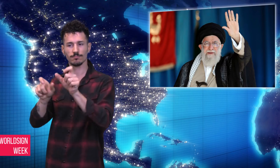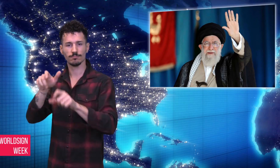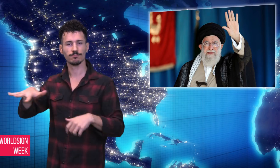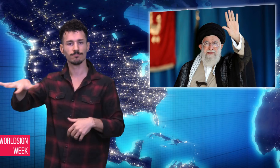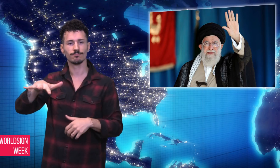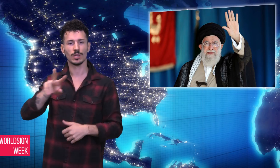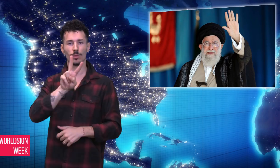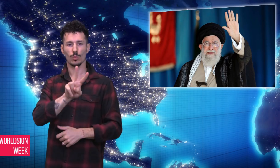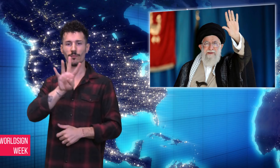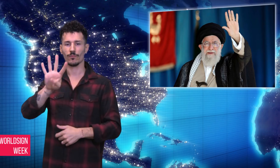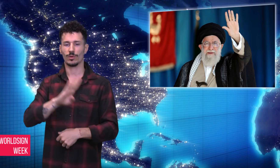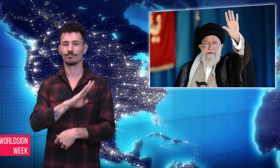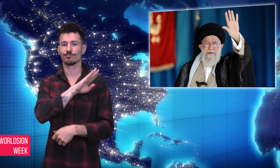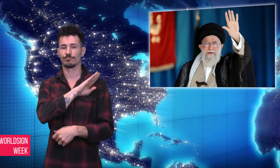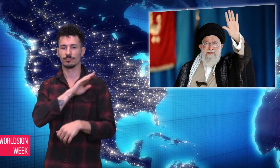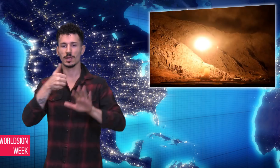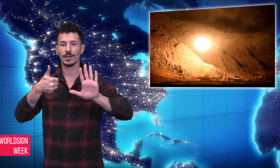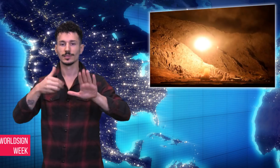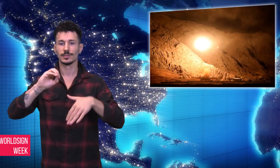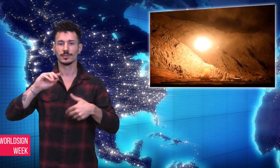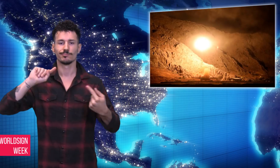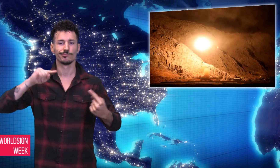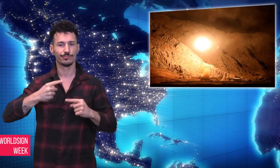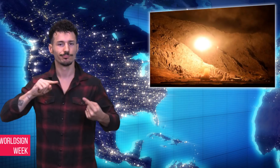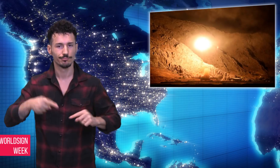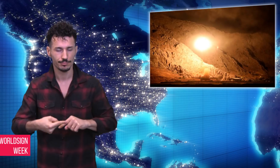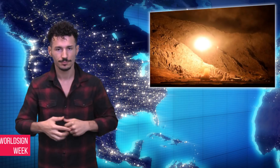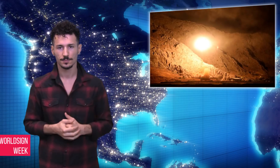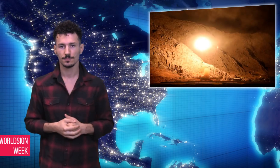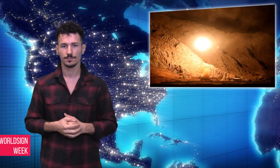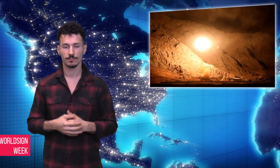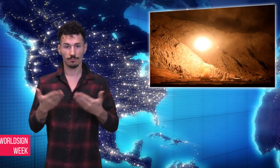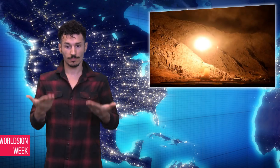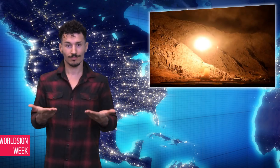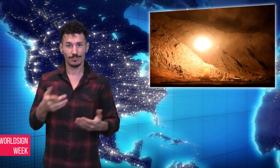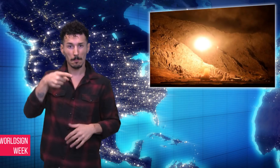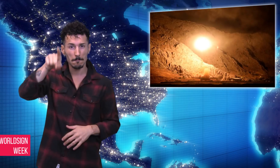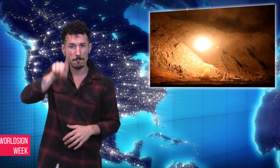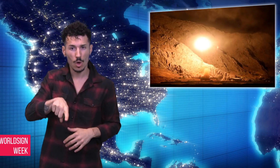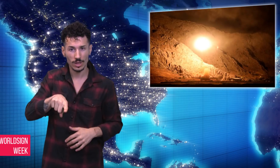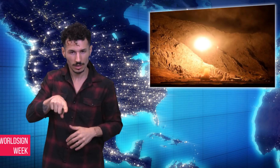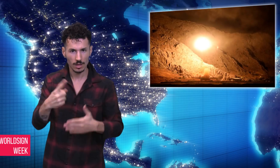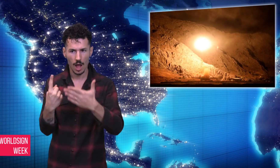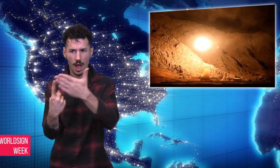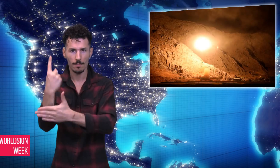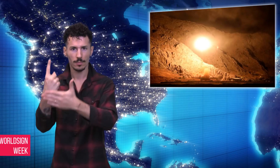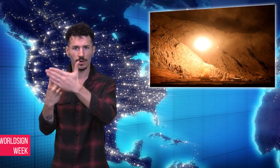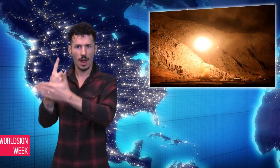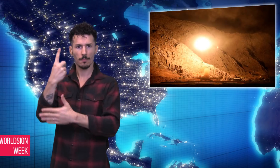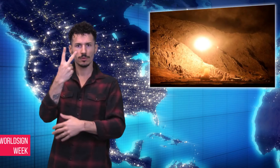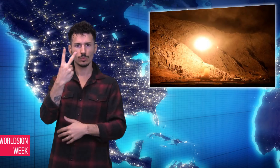killed at least 24 people and wounded over 60. It was the second